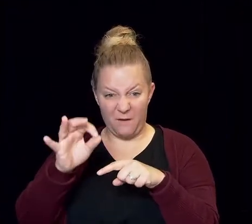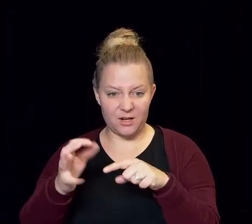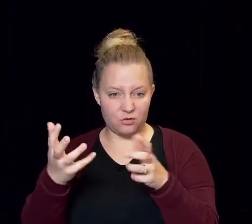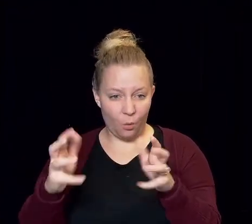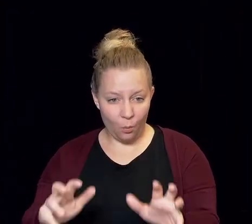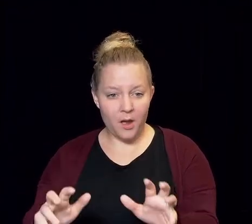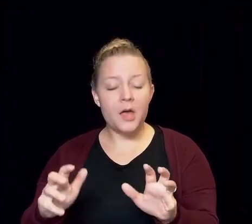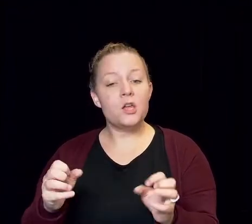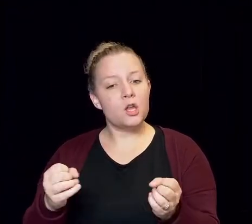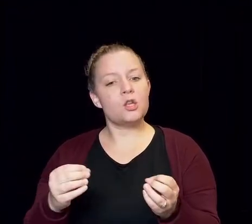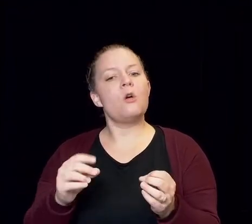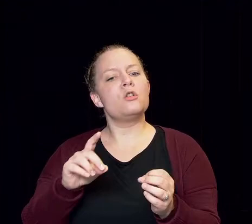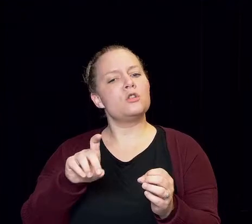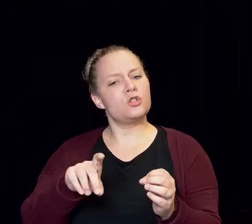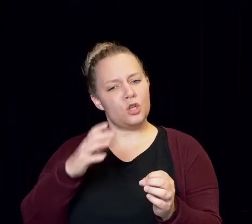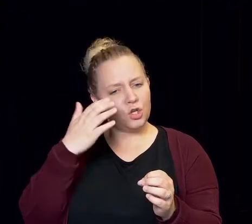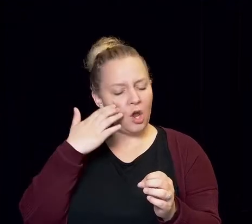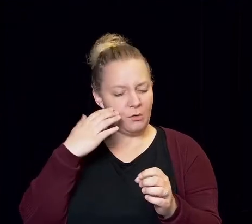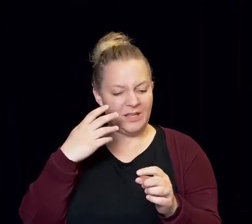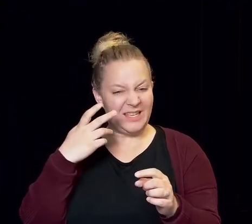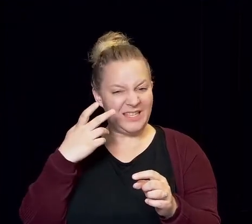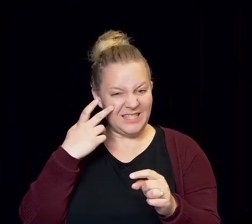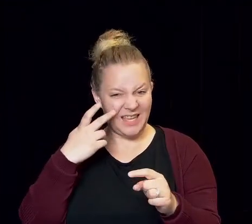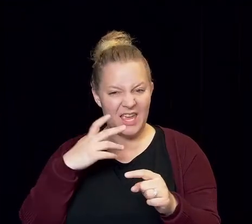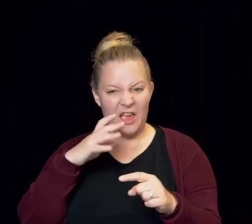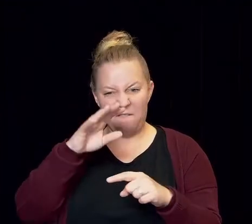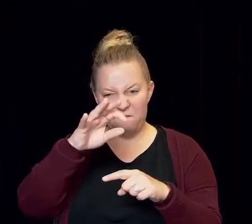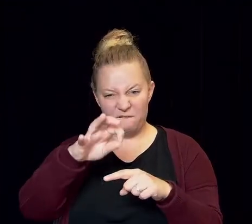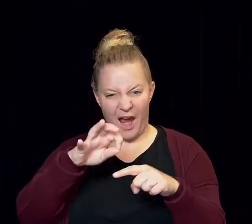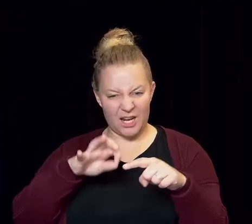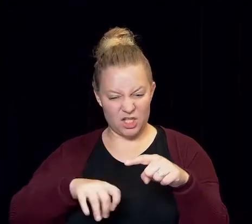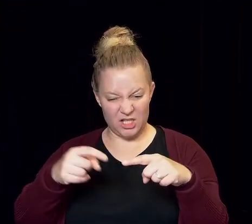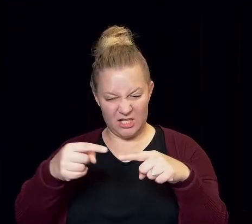is that when you see a fraction bar it means the same thing as division. So, we're going to be doing